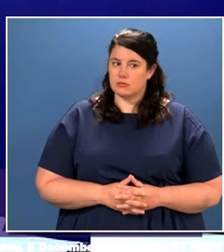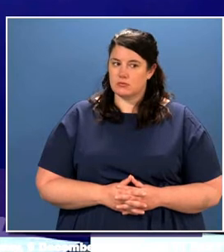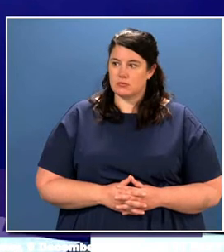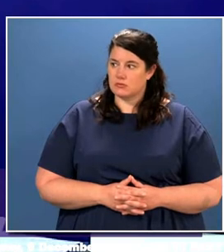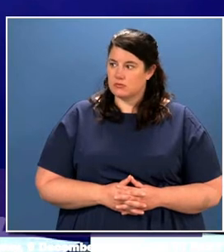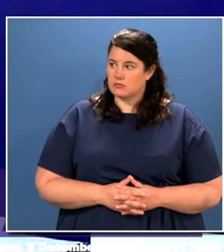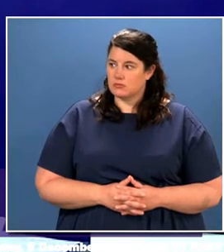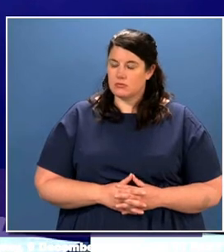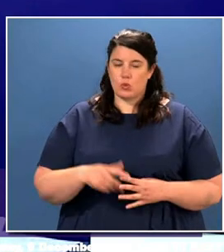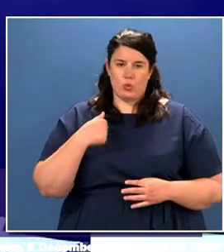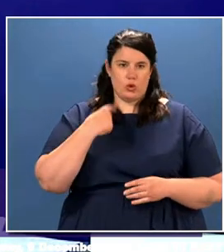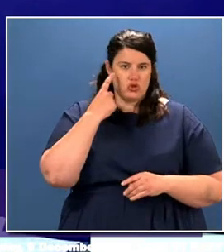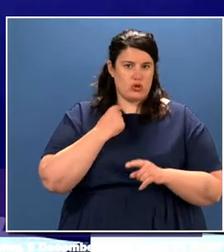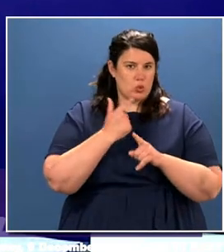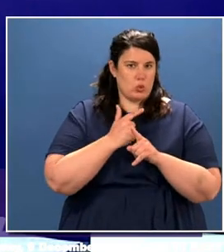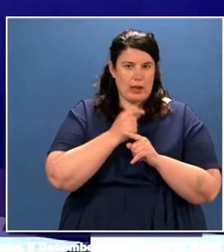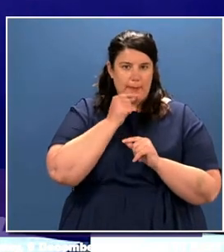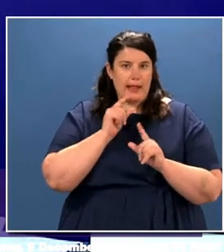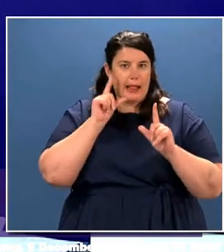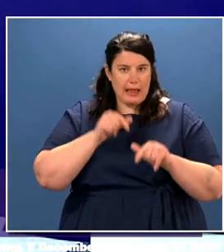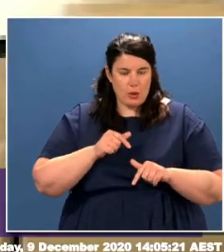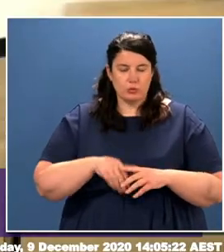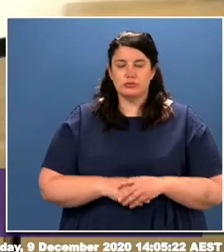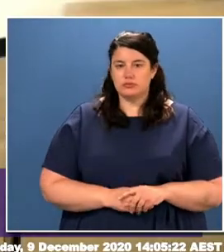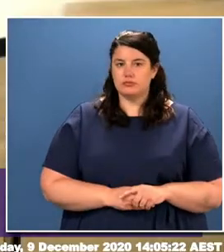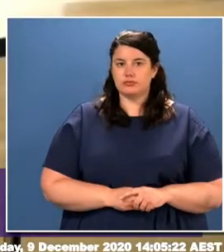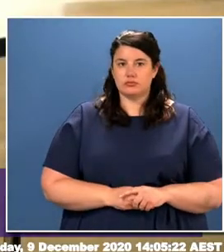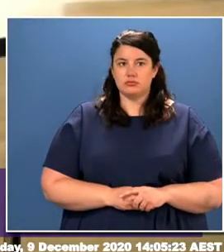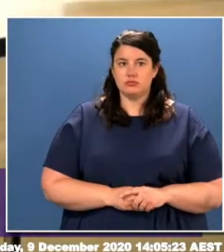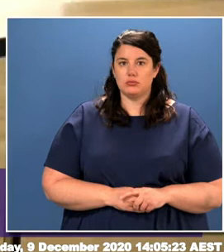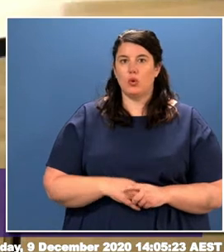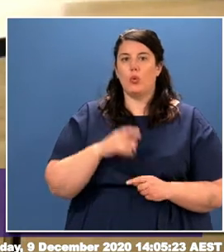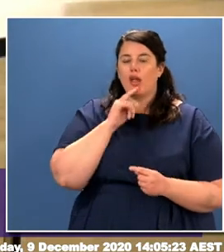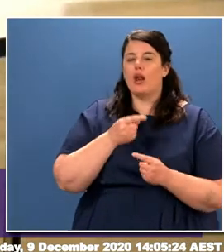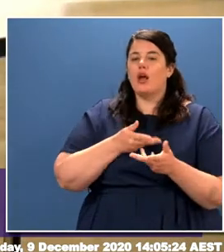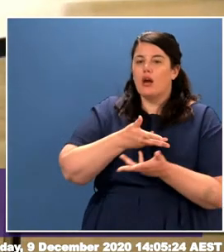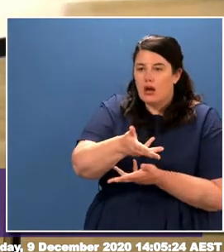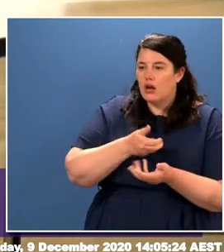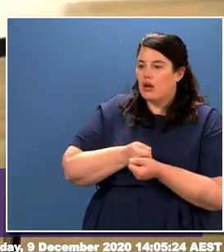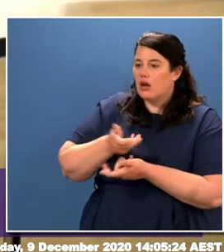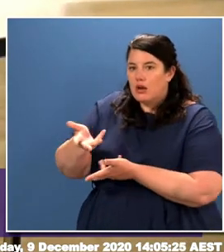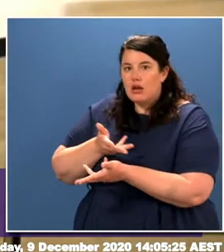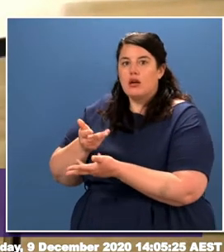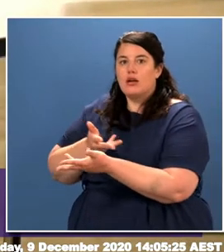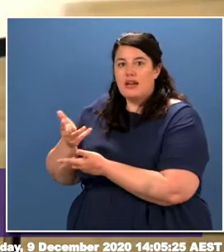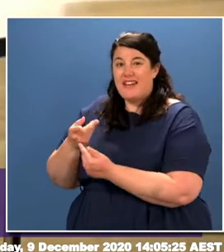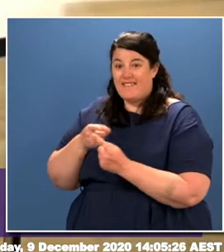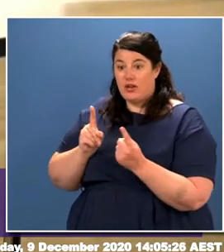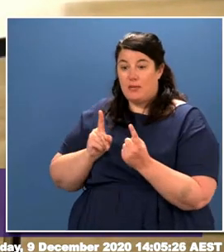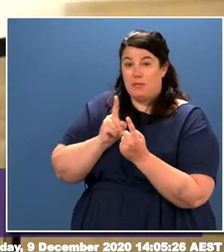We will try and speak up. Excellent. And perhaps as we are going to one-on-one, certainly, perhaps if someone needs to move into